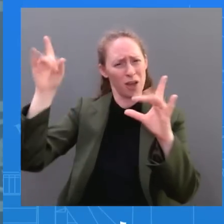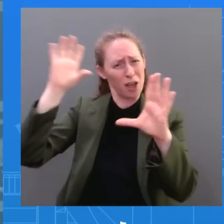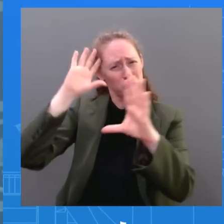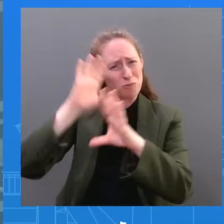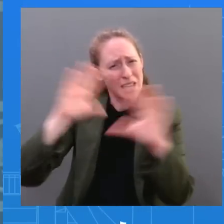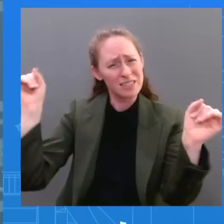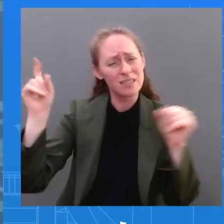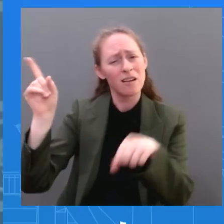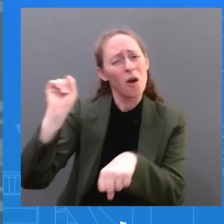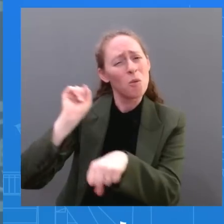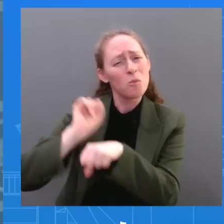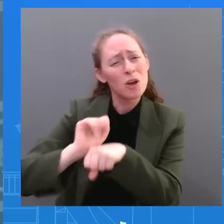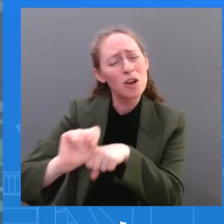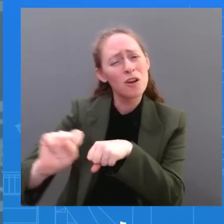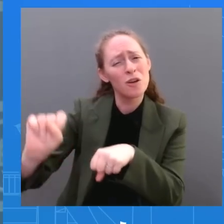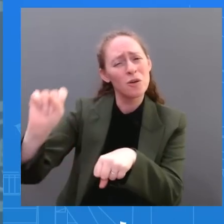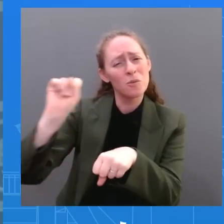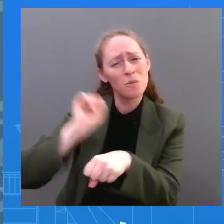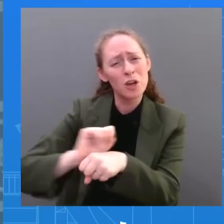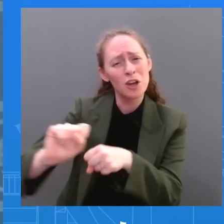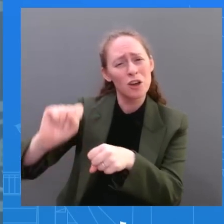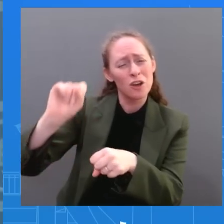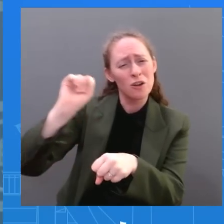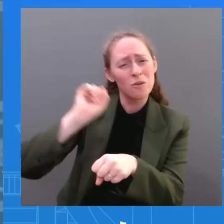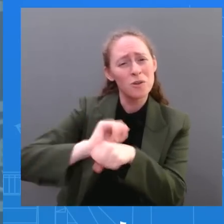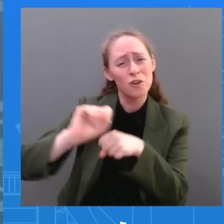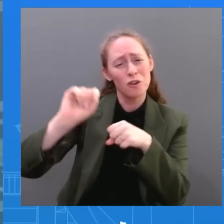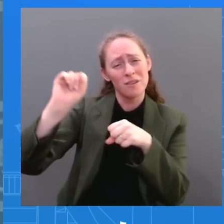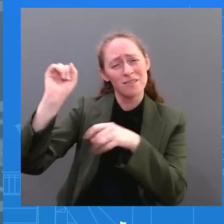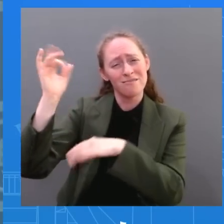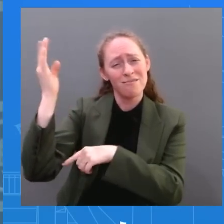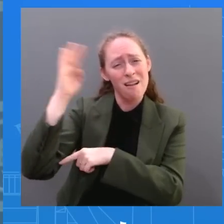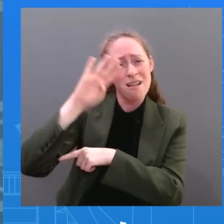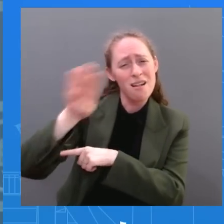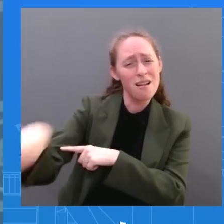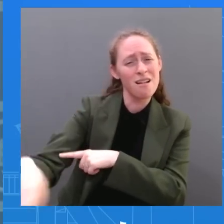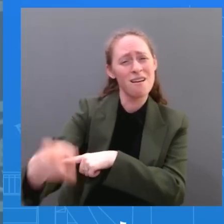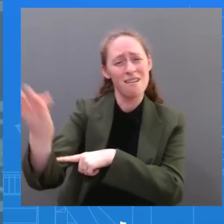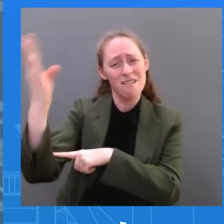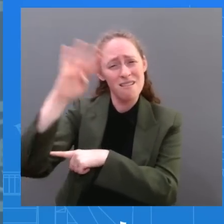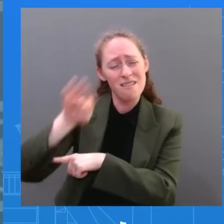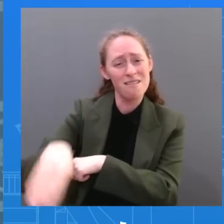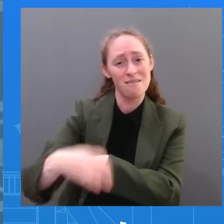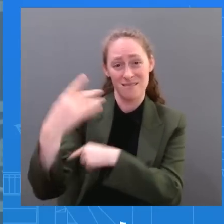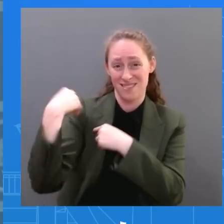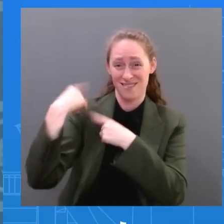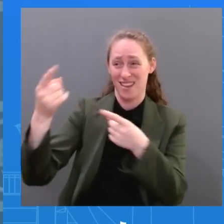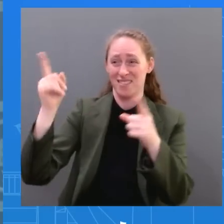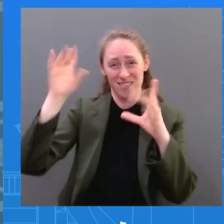since he's walked into this administration fighting for the American public. That is what matters to him.